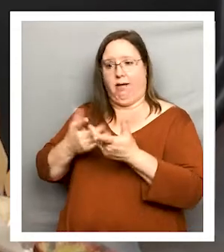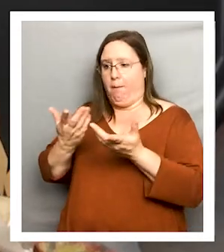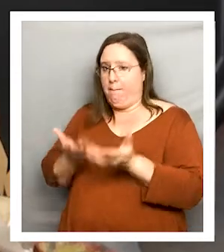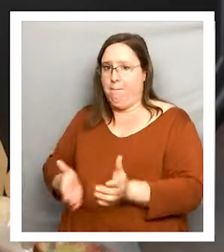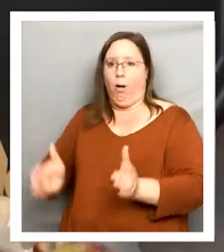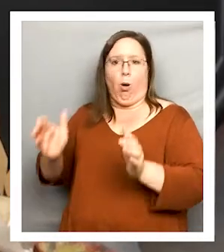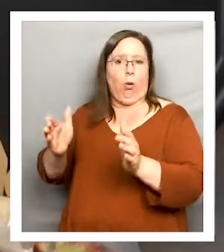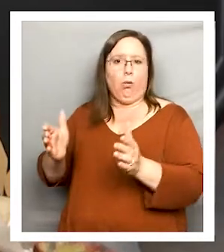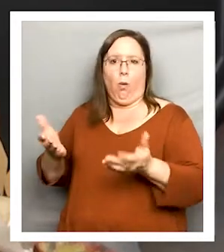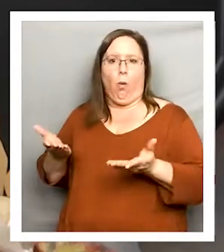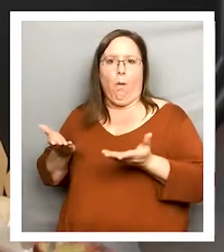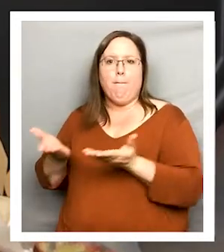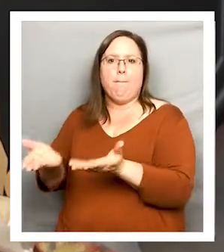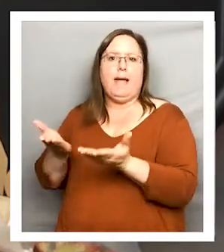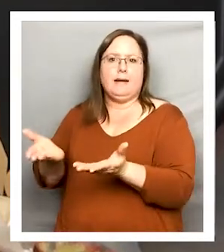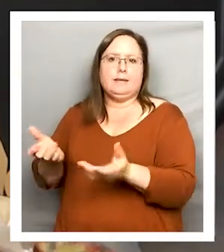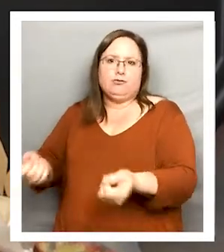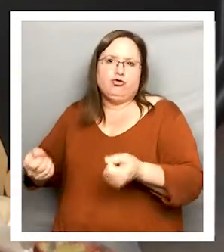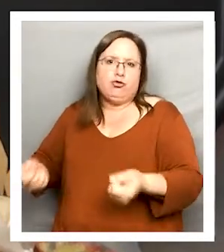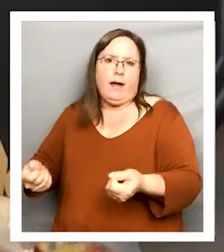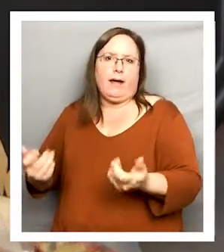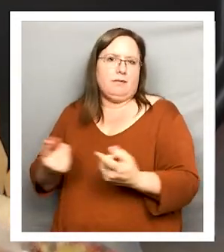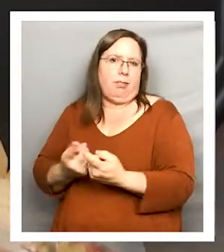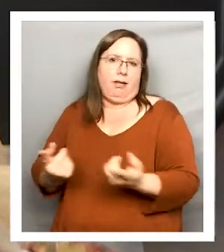and then the next thing that is most important really